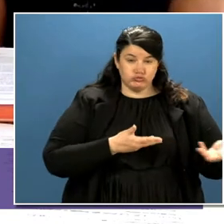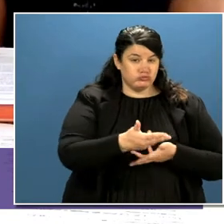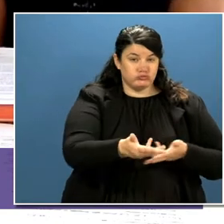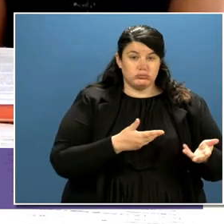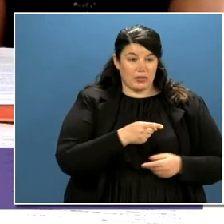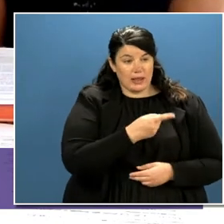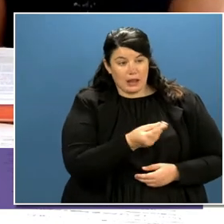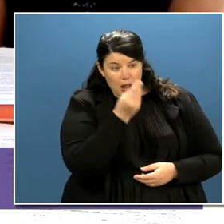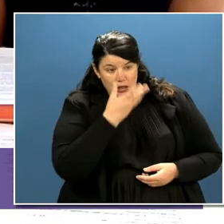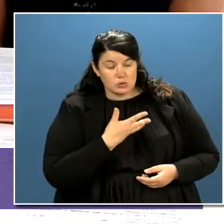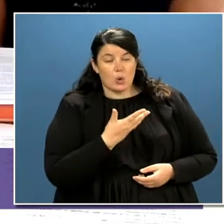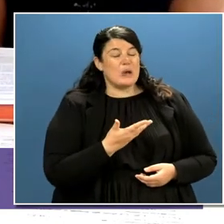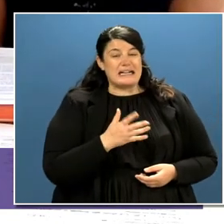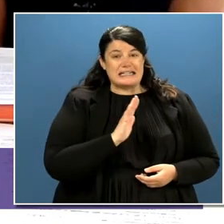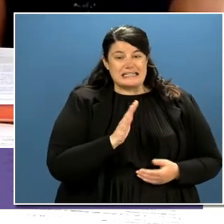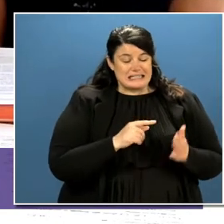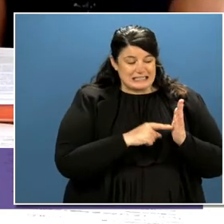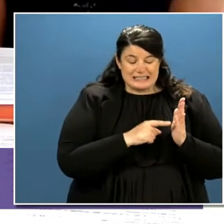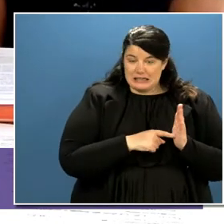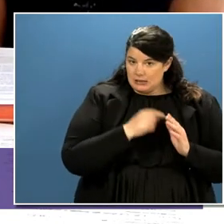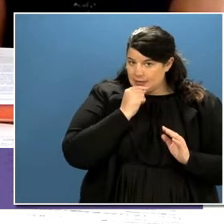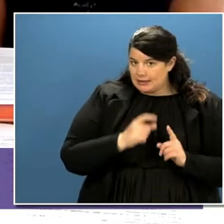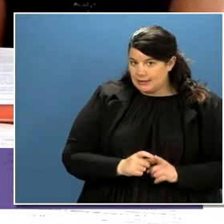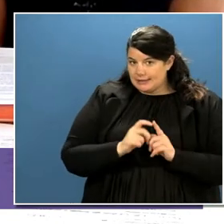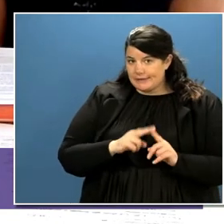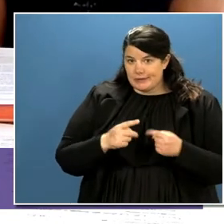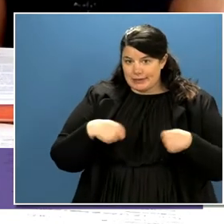let us know that "Actually we are going to struggle to get this done right now",